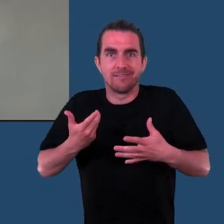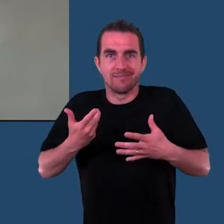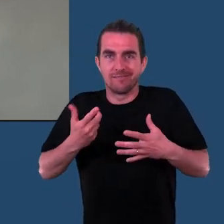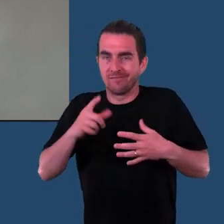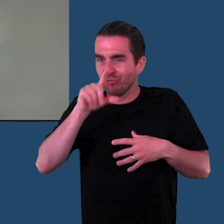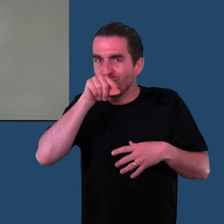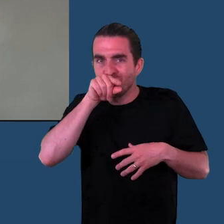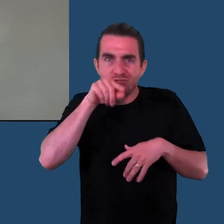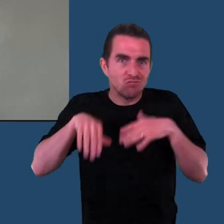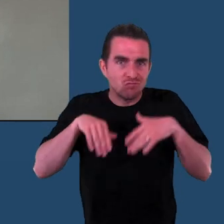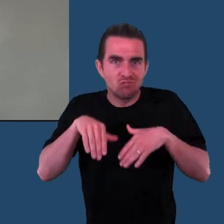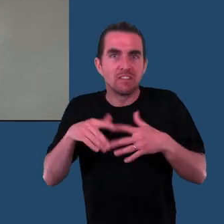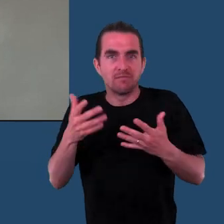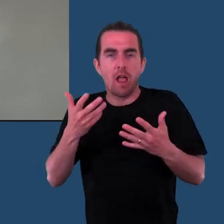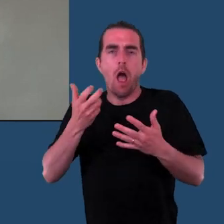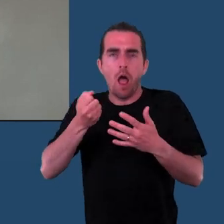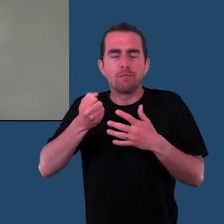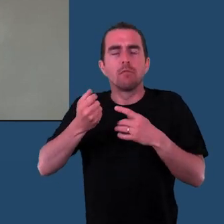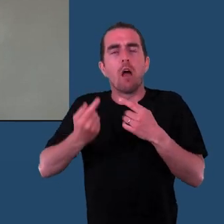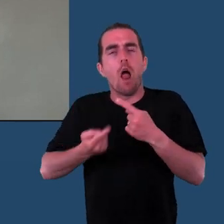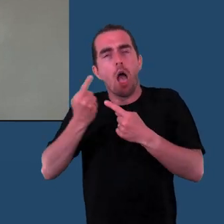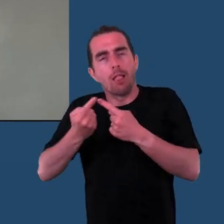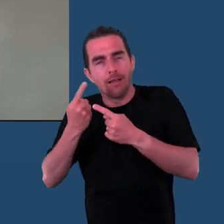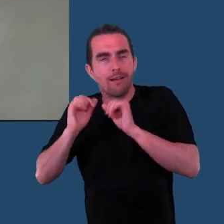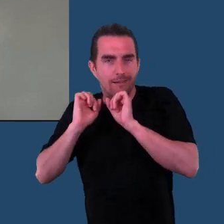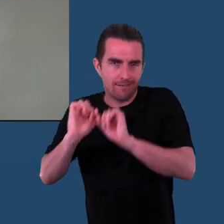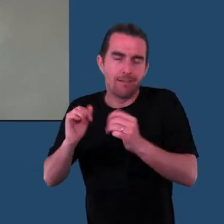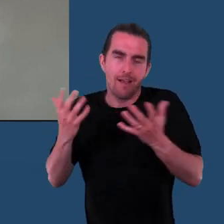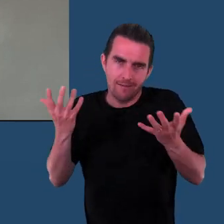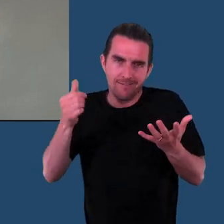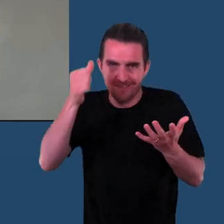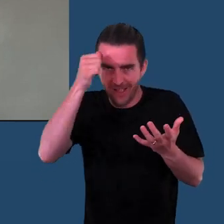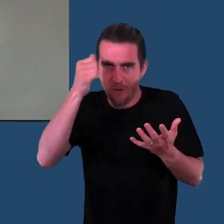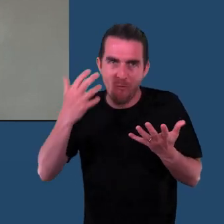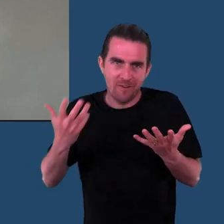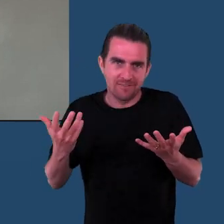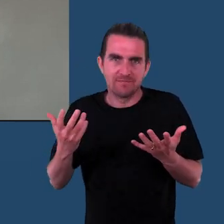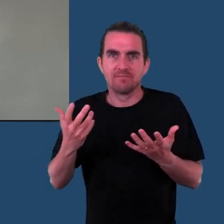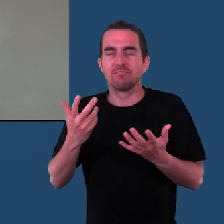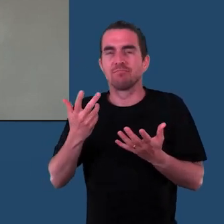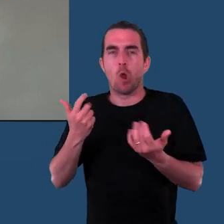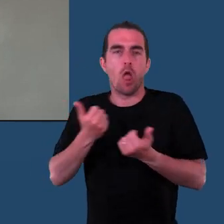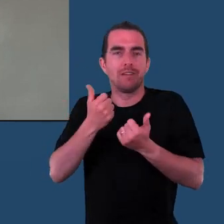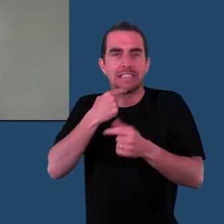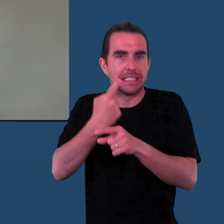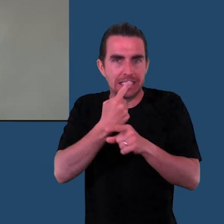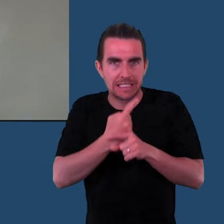to fit into that joint. But they also have a number of other features, as well. They've already been mentioned,